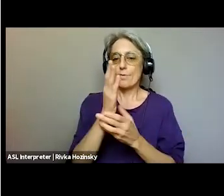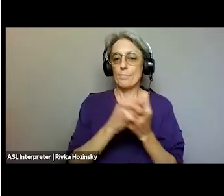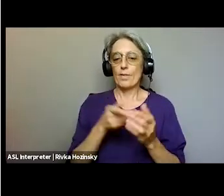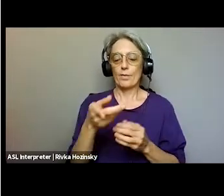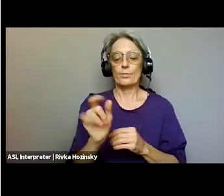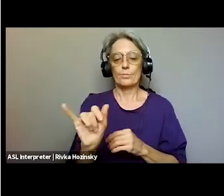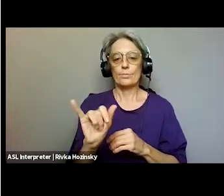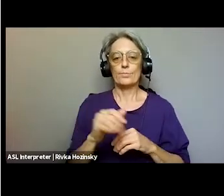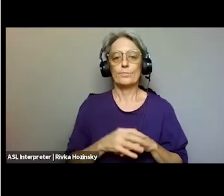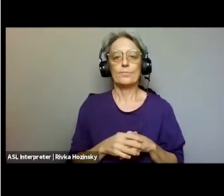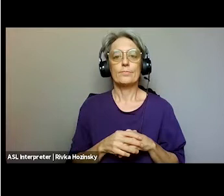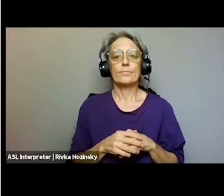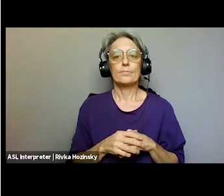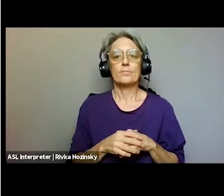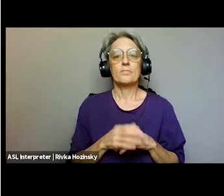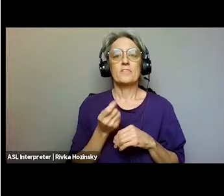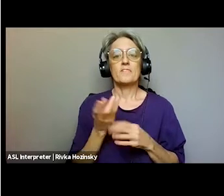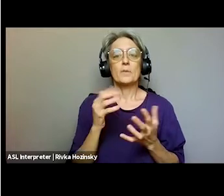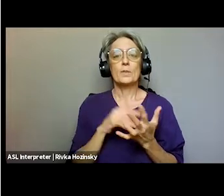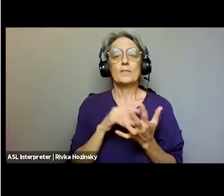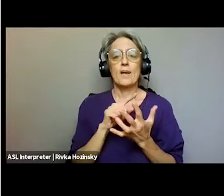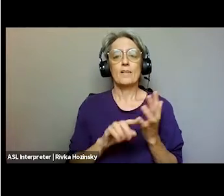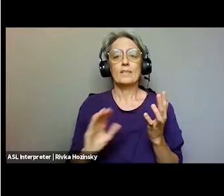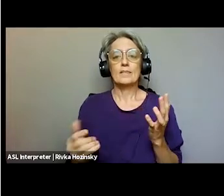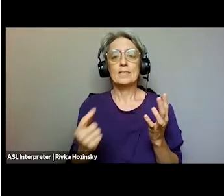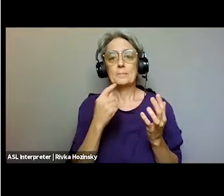And there are a handful of studies suggesting that individuals with disabilities are at